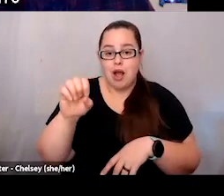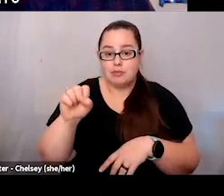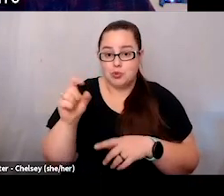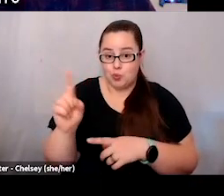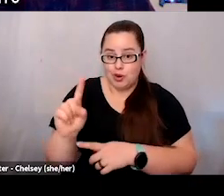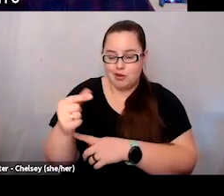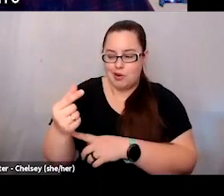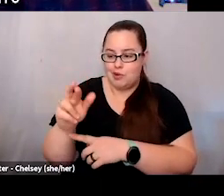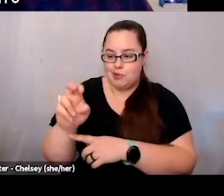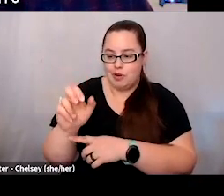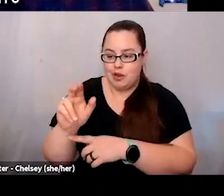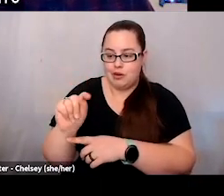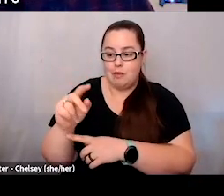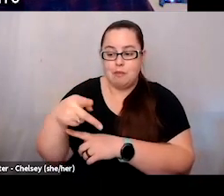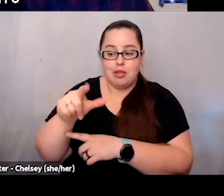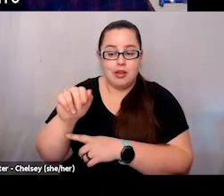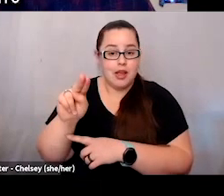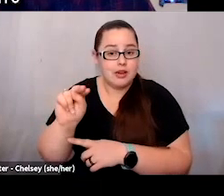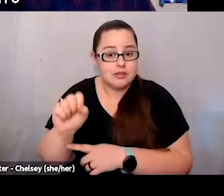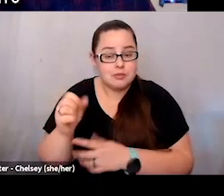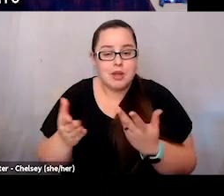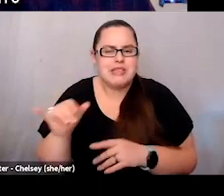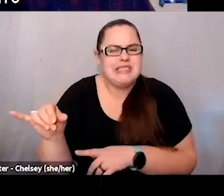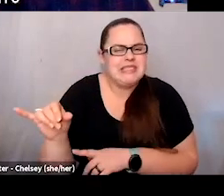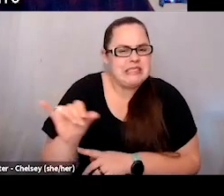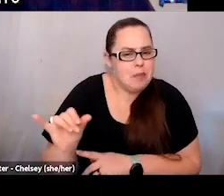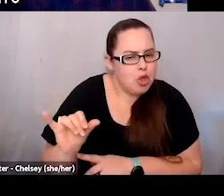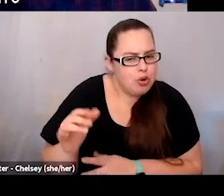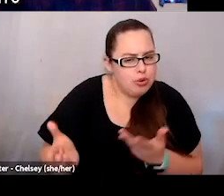similar, but that's not always the case. Because some tribes of the Great Plains, were